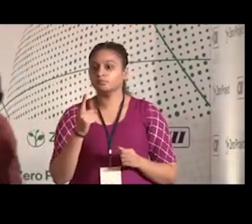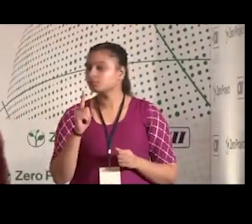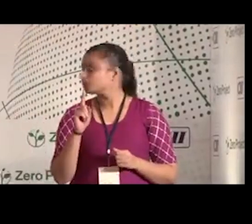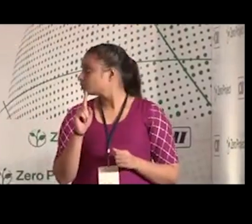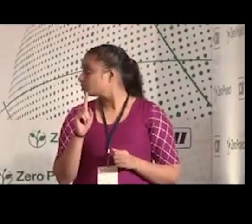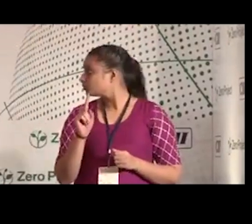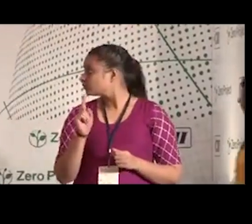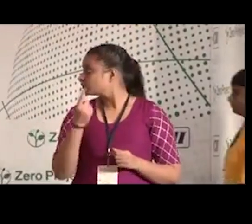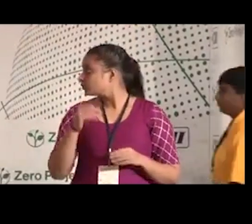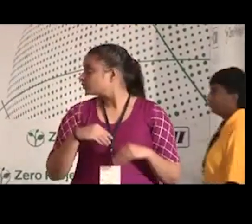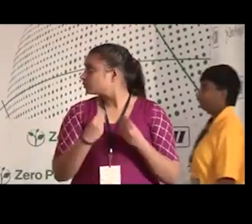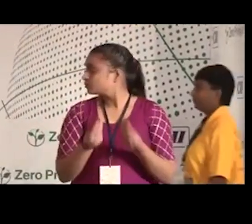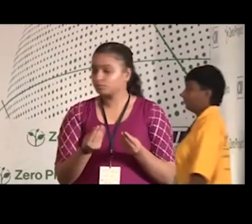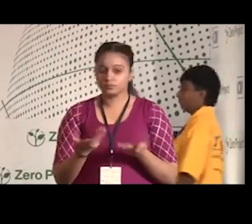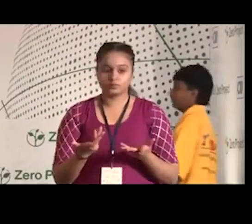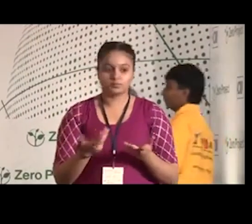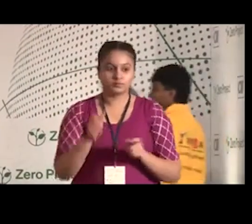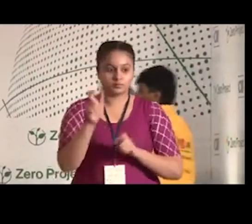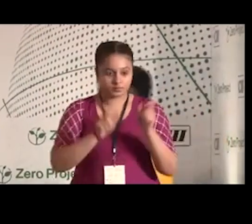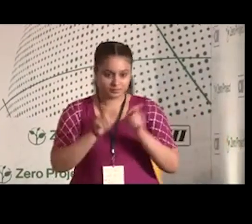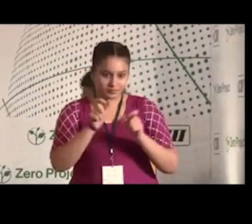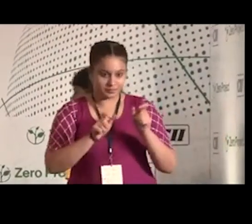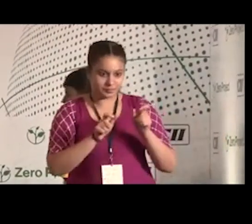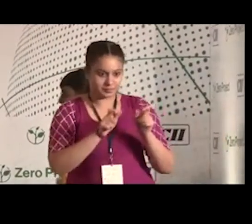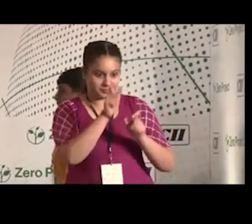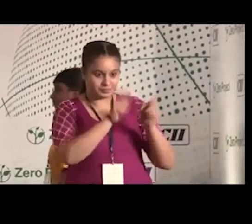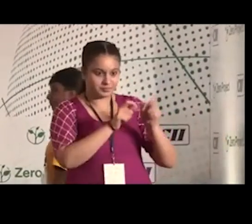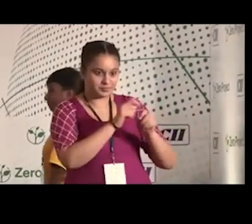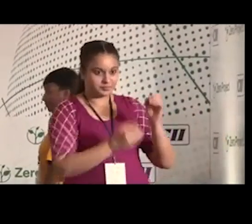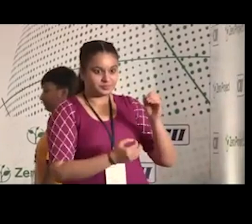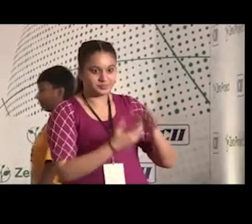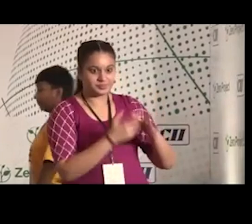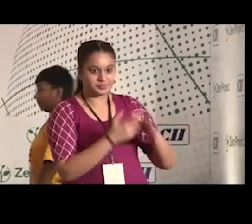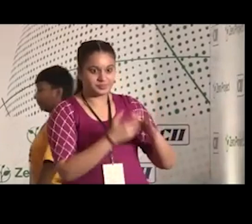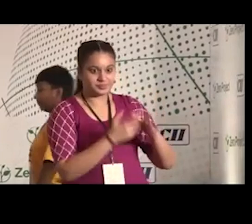some extraordinary people that were part of this year's conference.